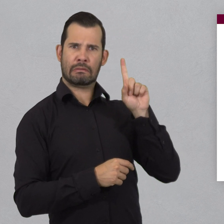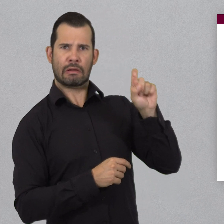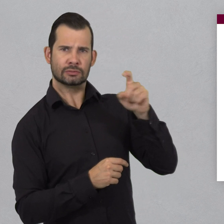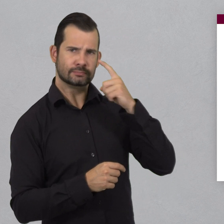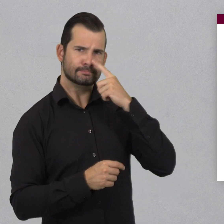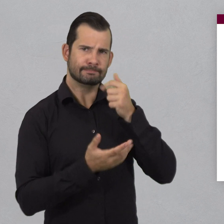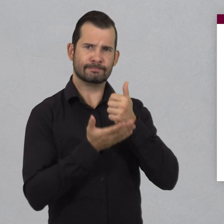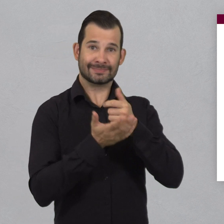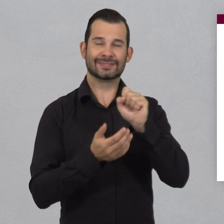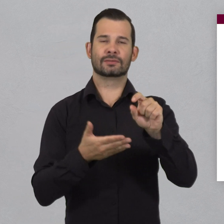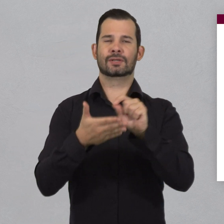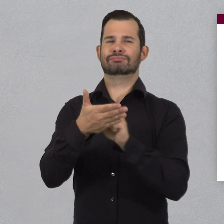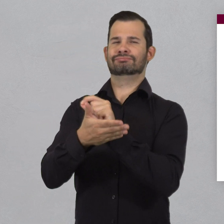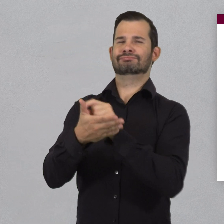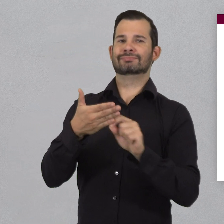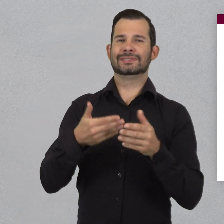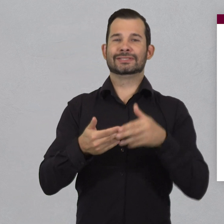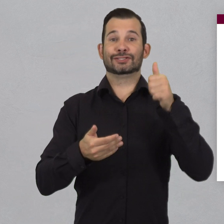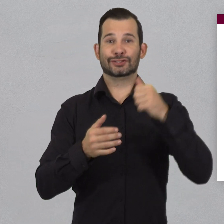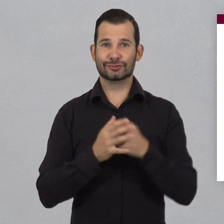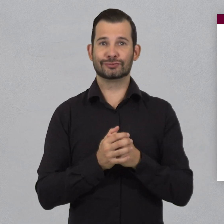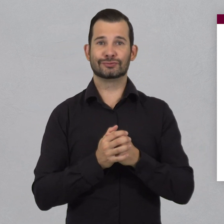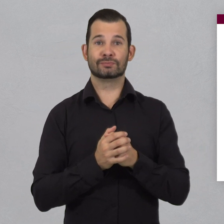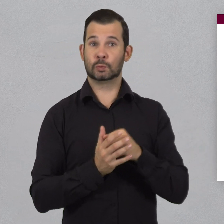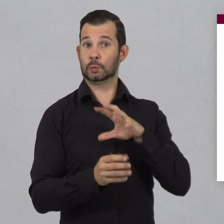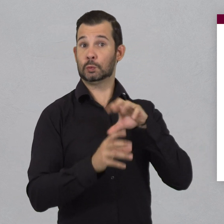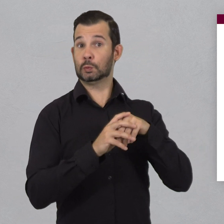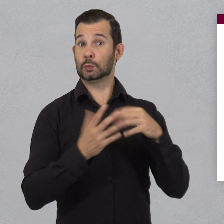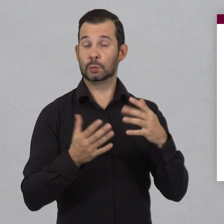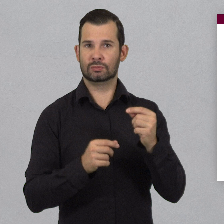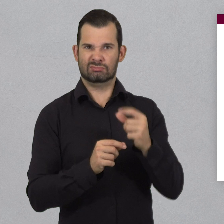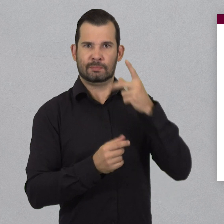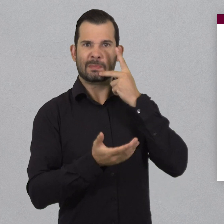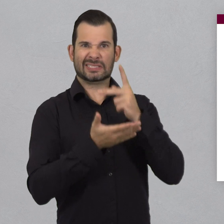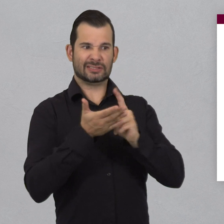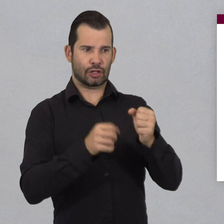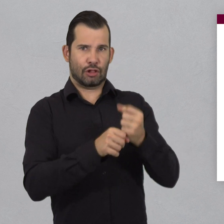help you mark your ballot. These include: · a large-grip pencil